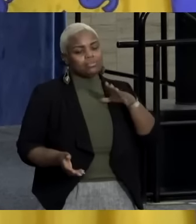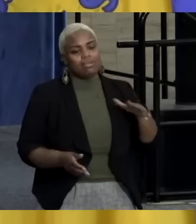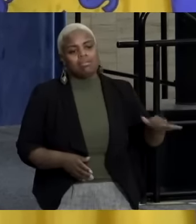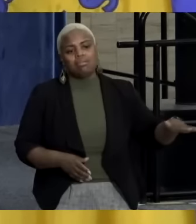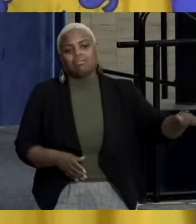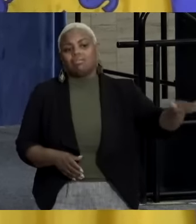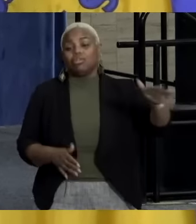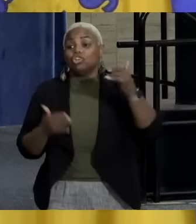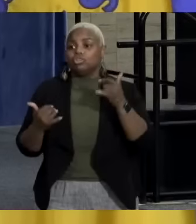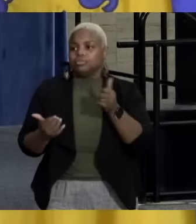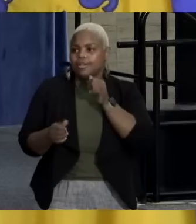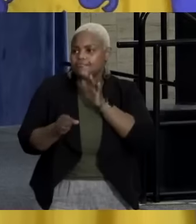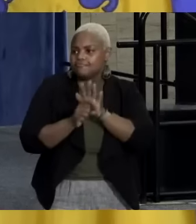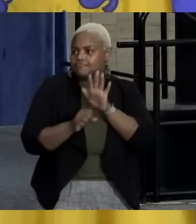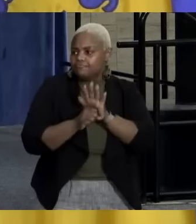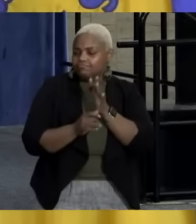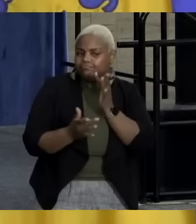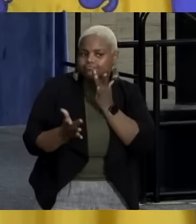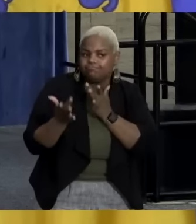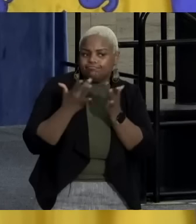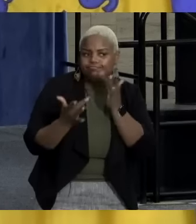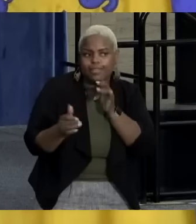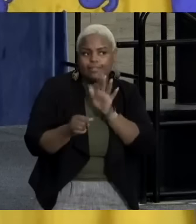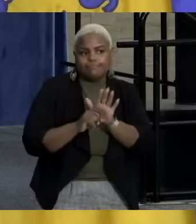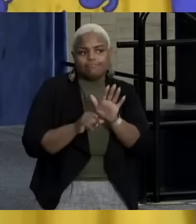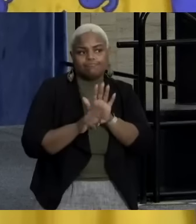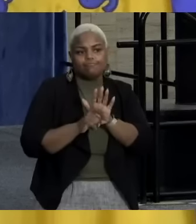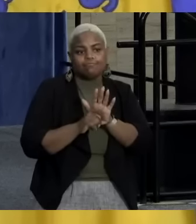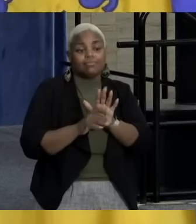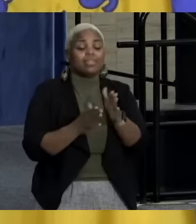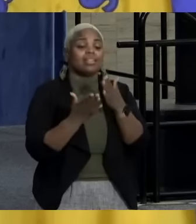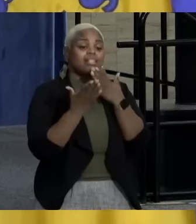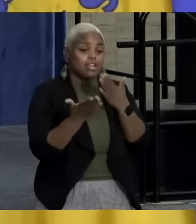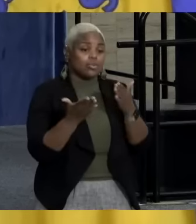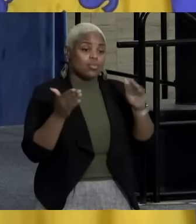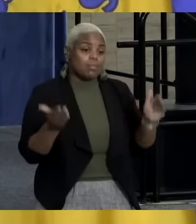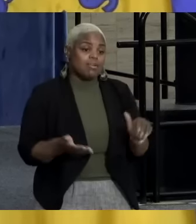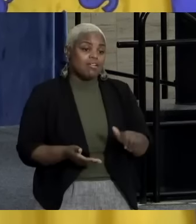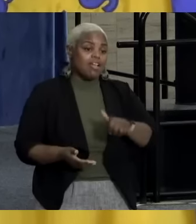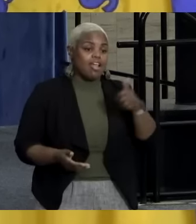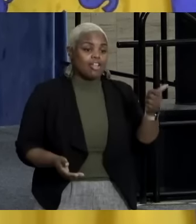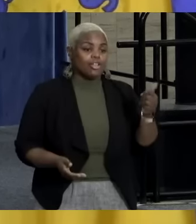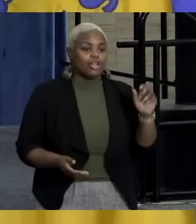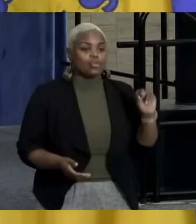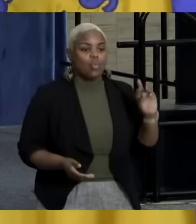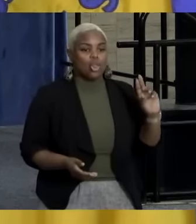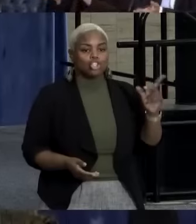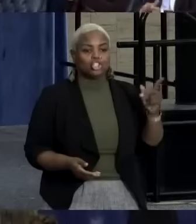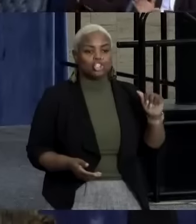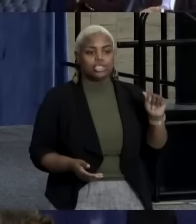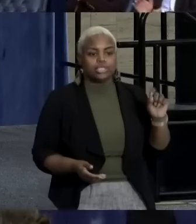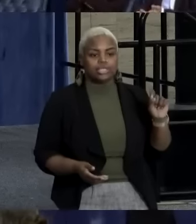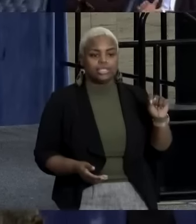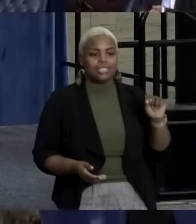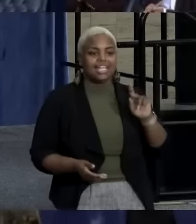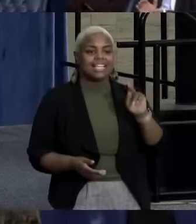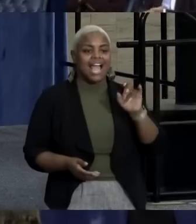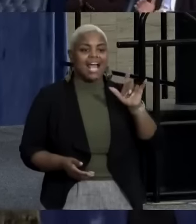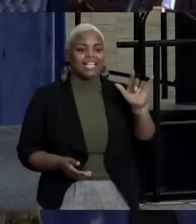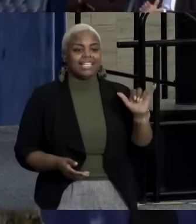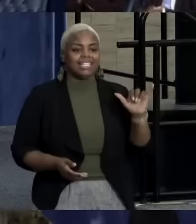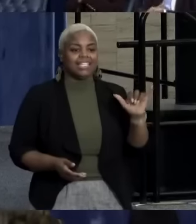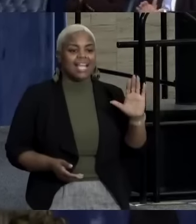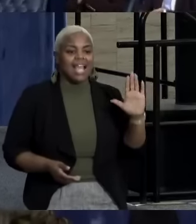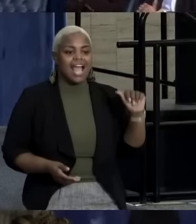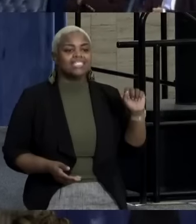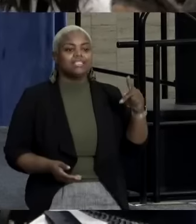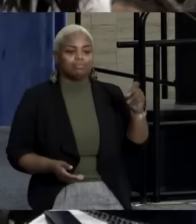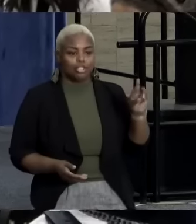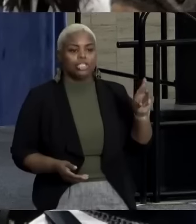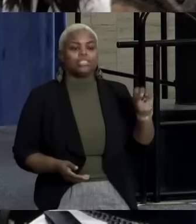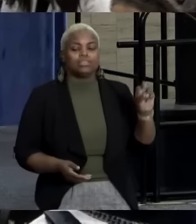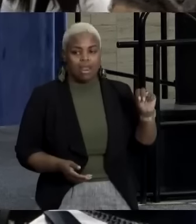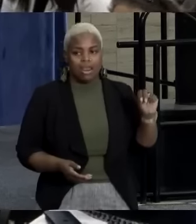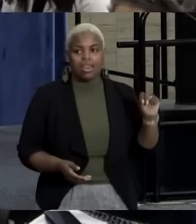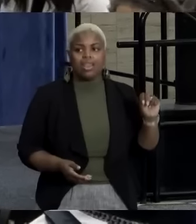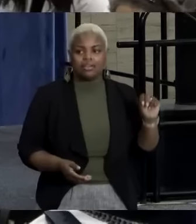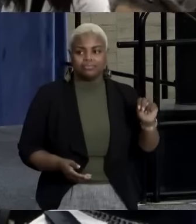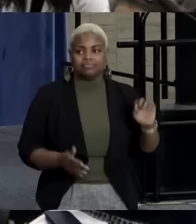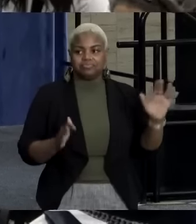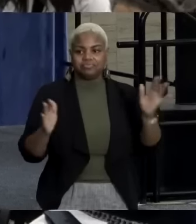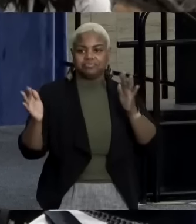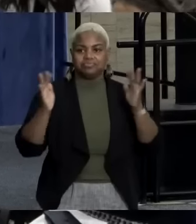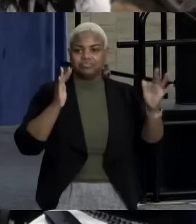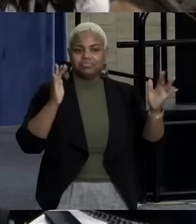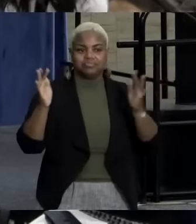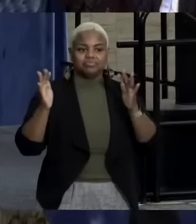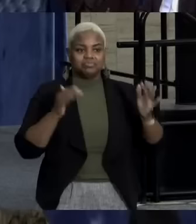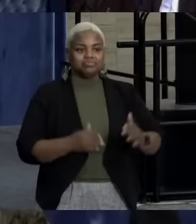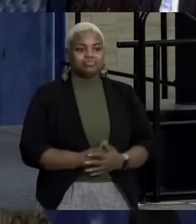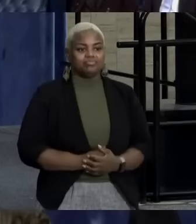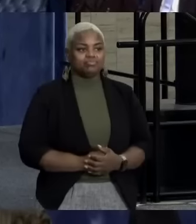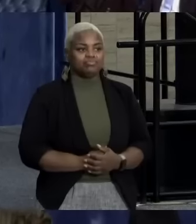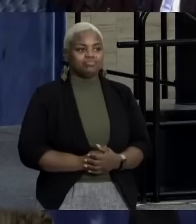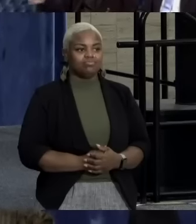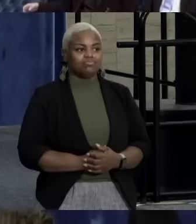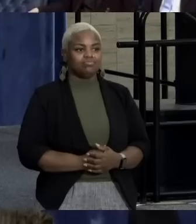Thank you so much. And I'd like to welcome another urologist, my friend, Dr. Kelly Casperson,